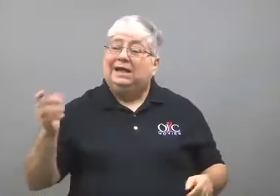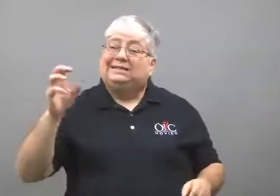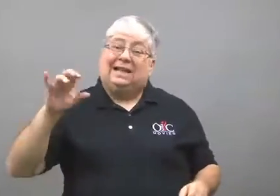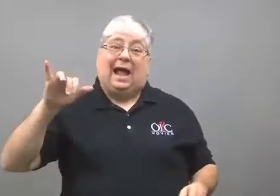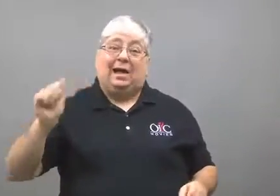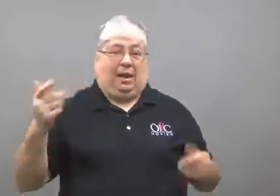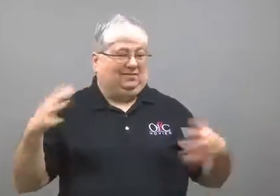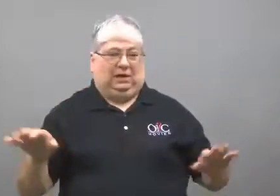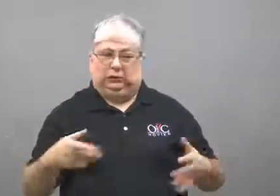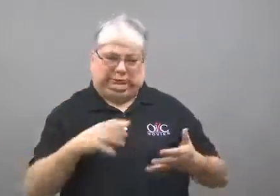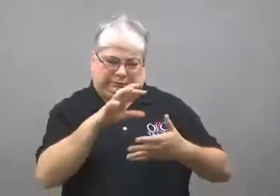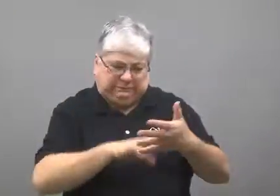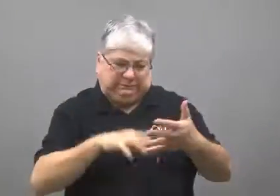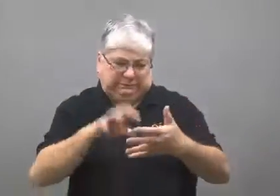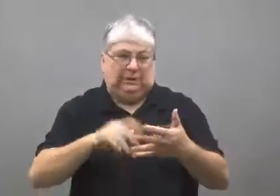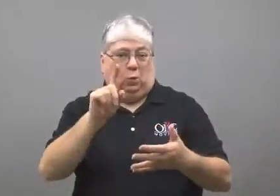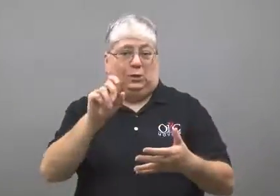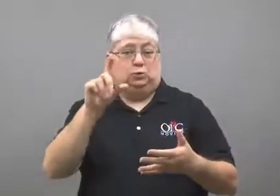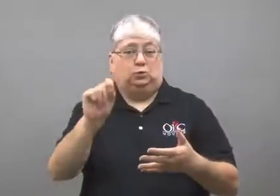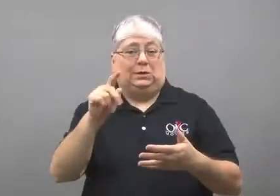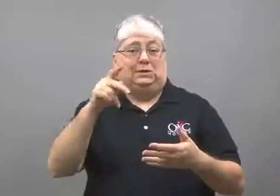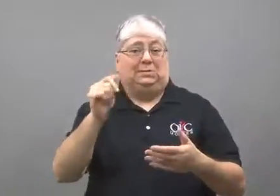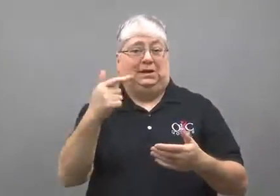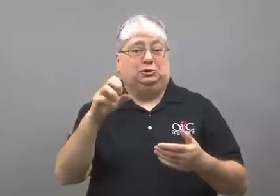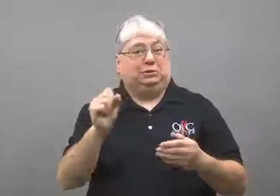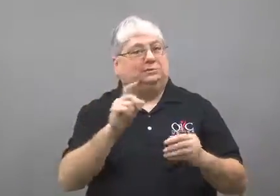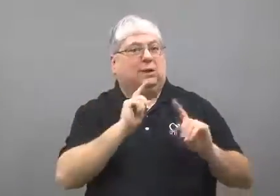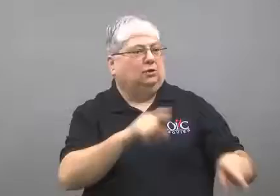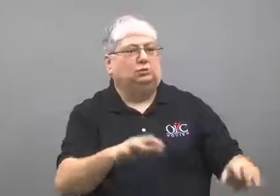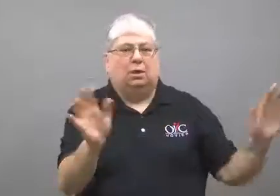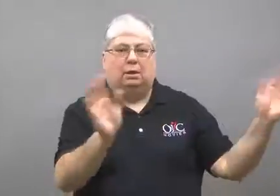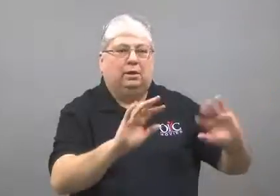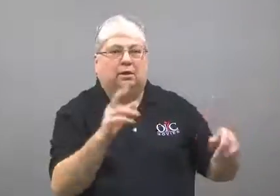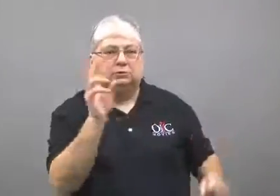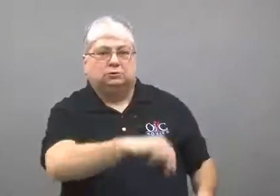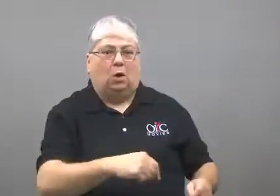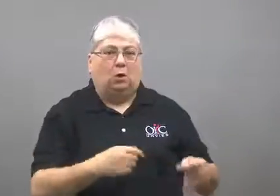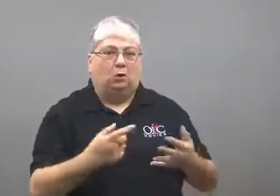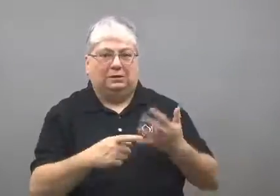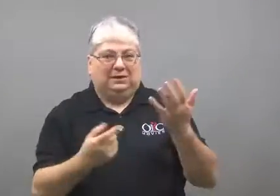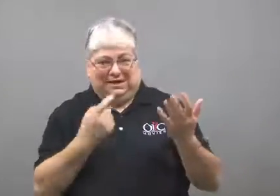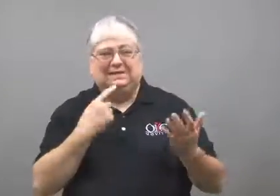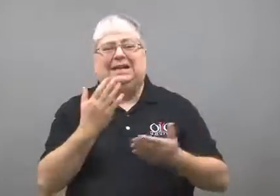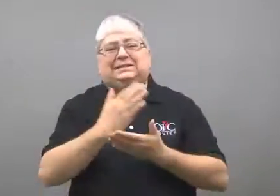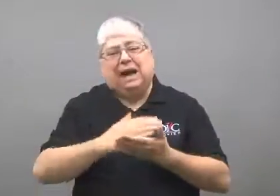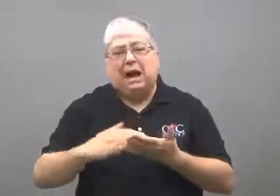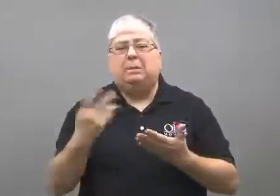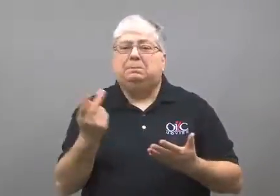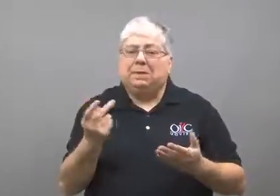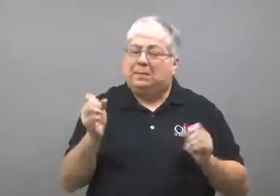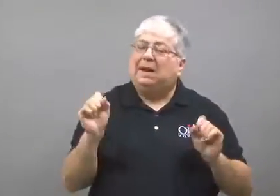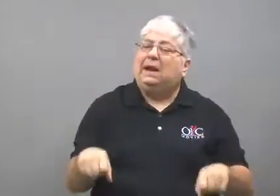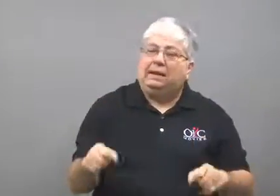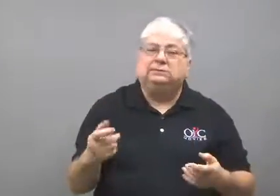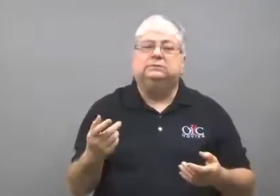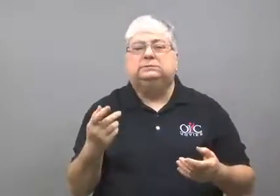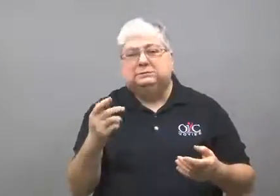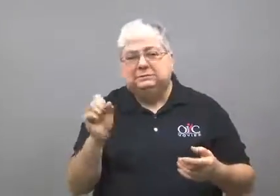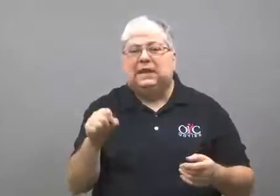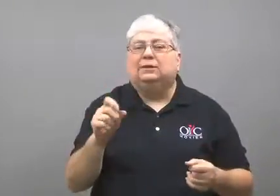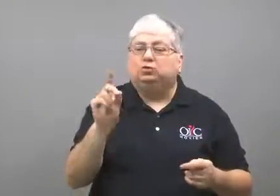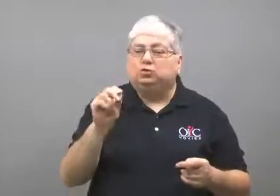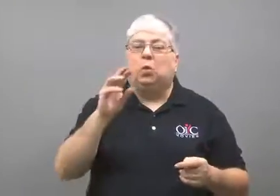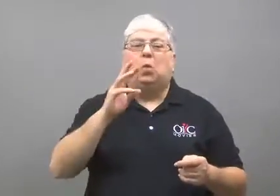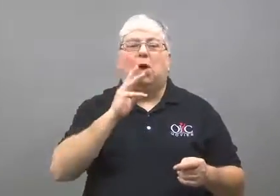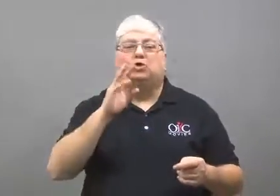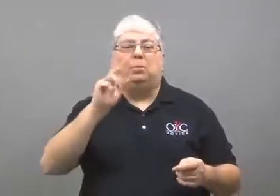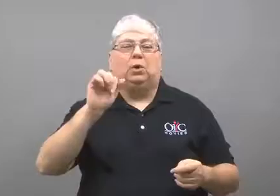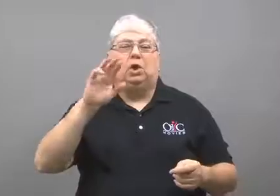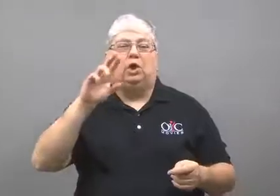The CIA wrote a 120 page rebuttal.